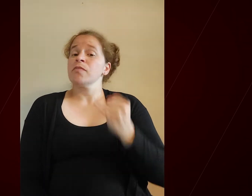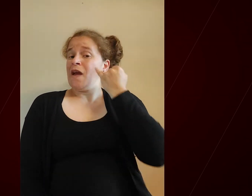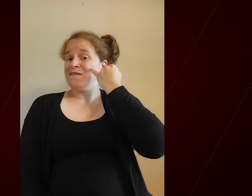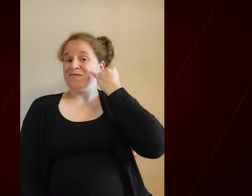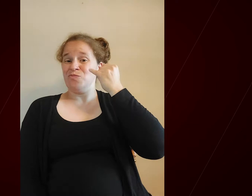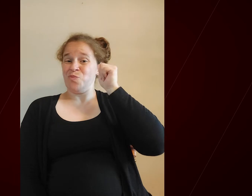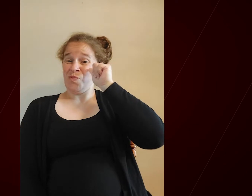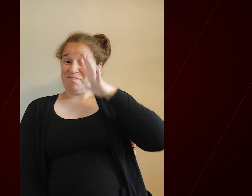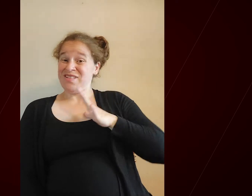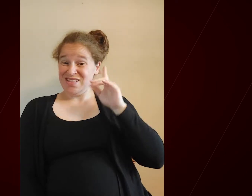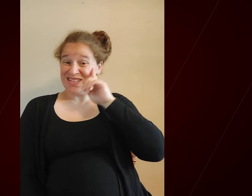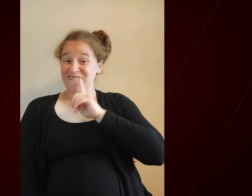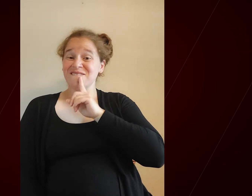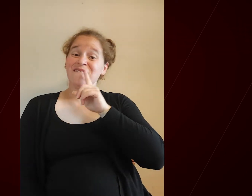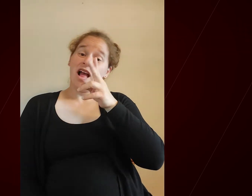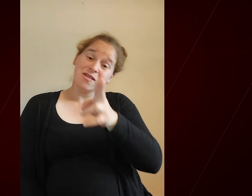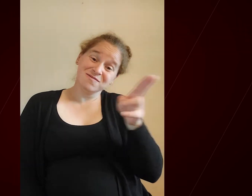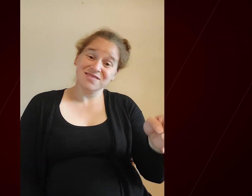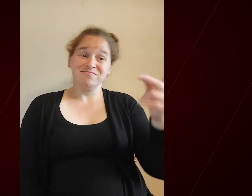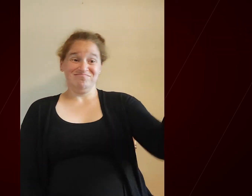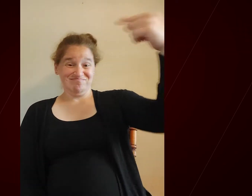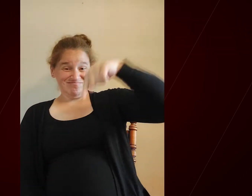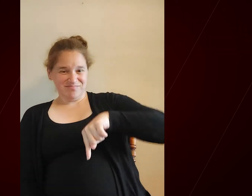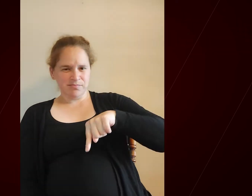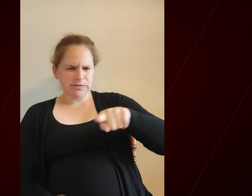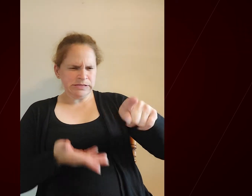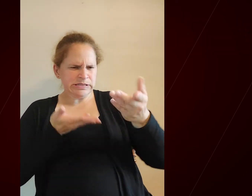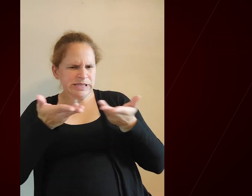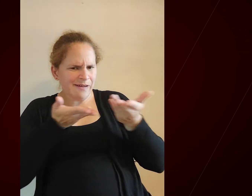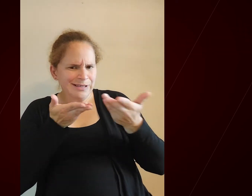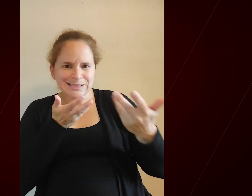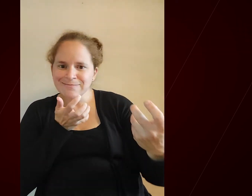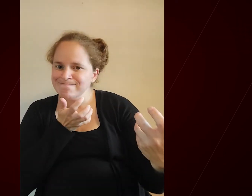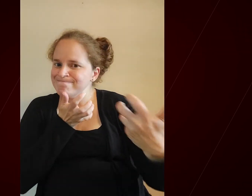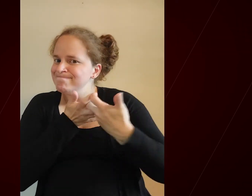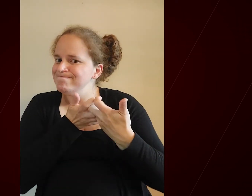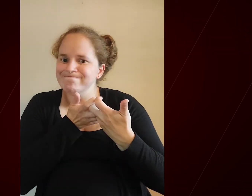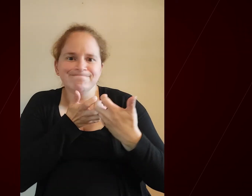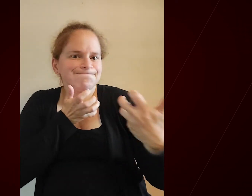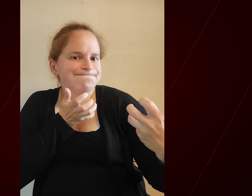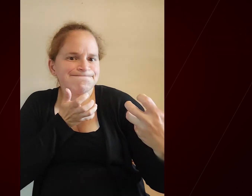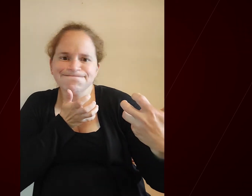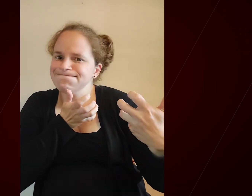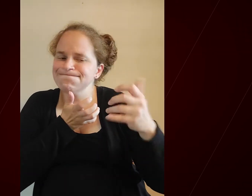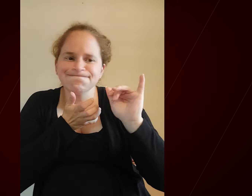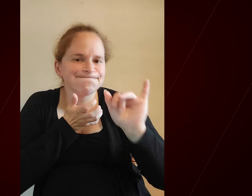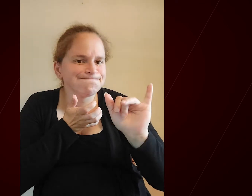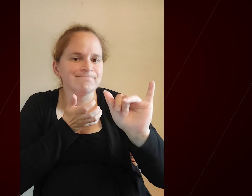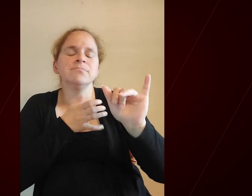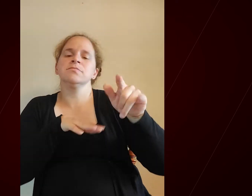If Deaf and hard-of-hearing women come here and require services we don't provide,